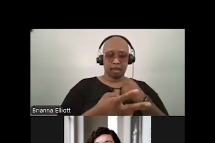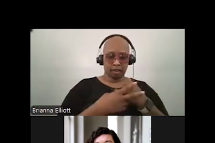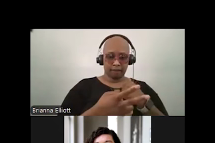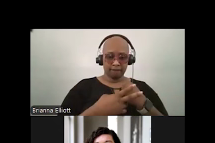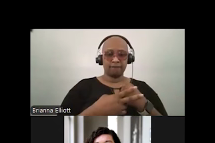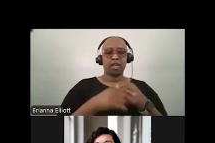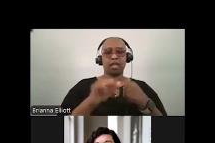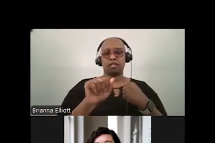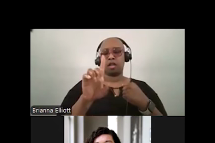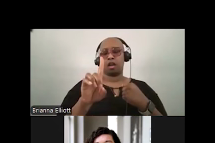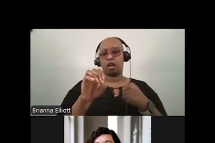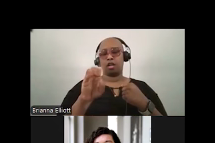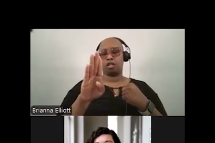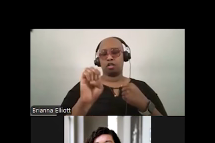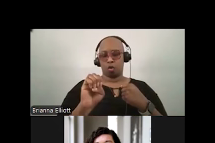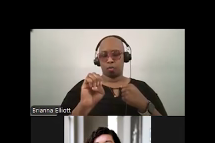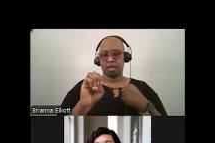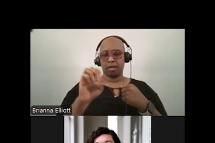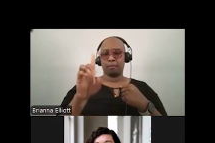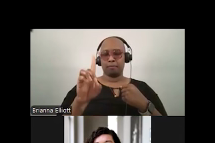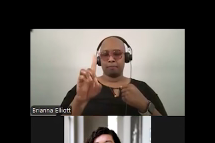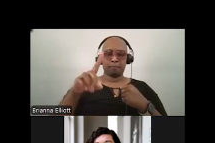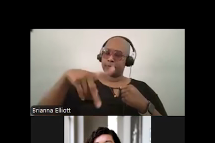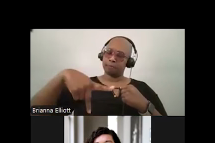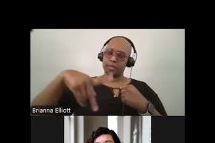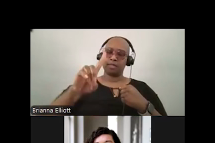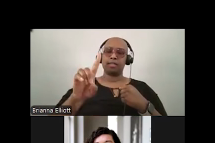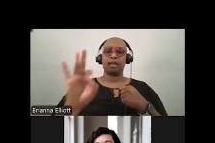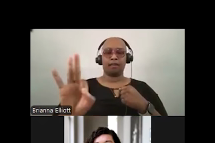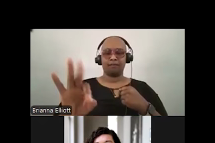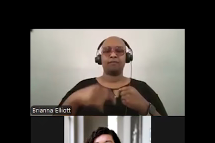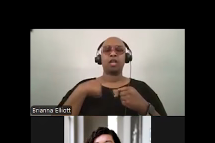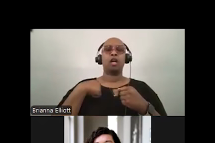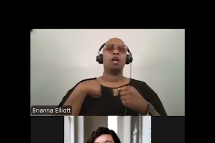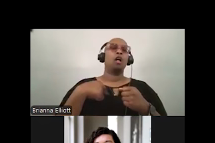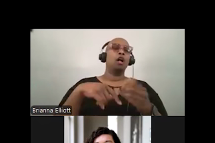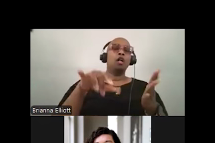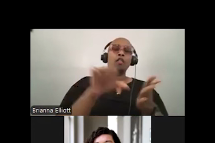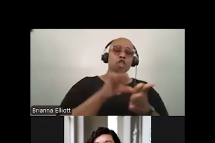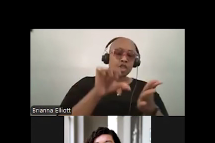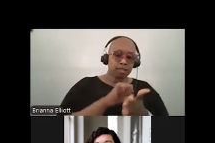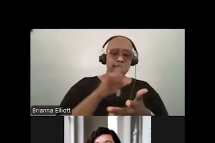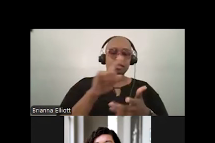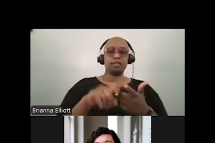those things we put in the sheets, the headers, um, all those things that help the screen reader